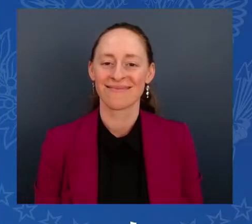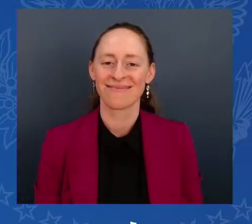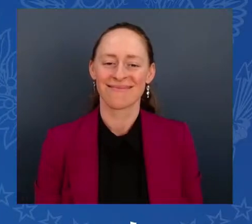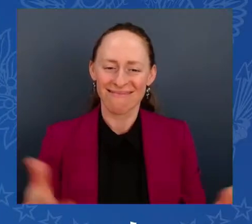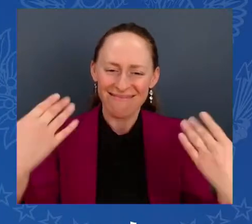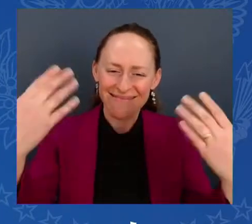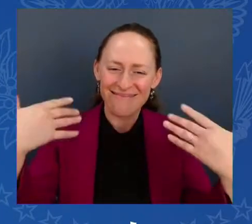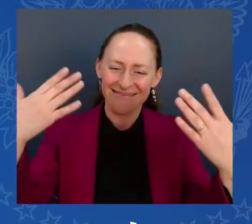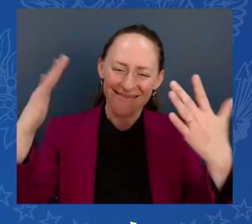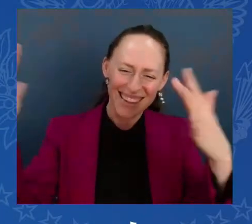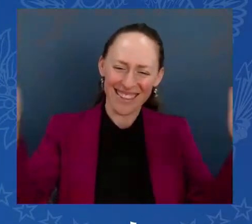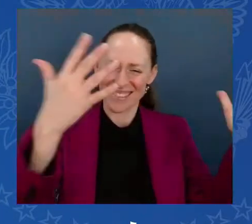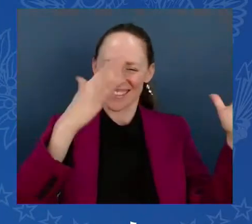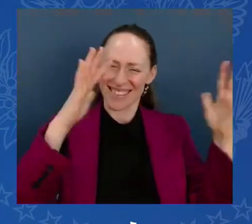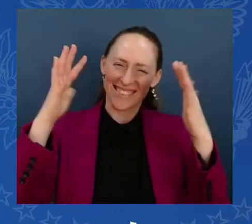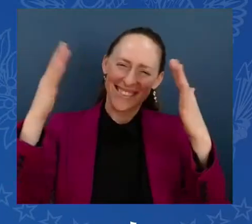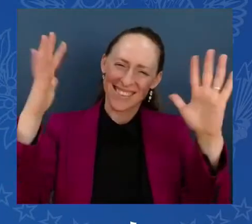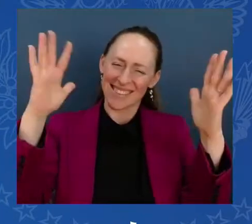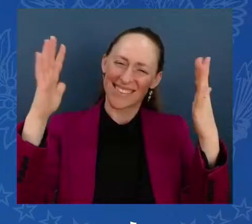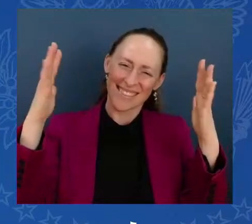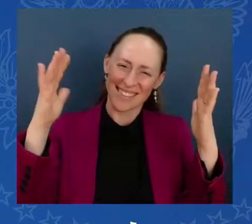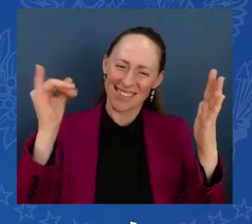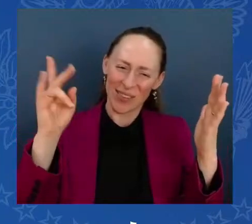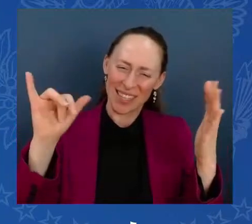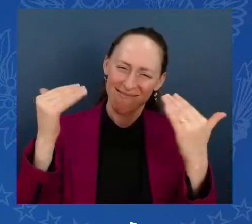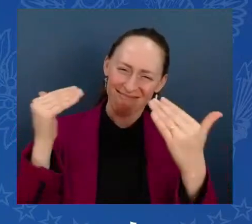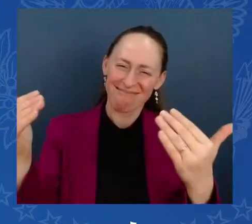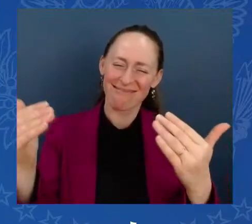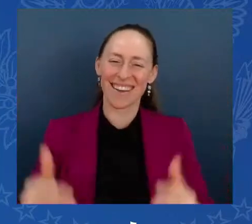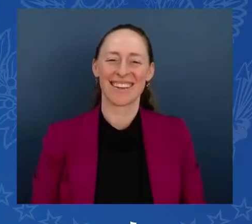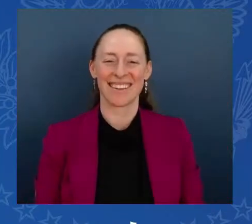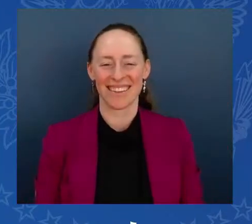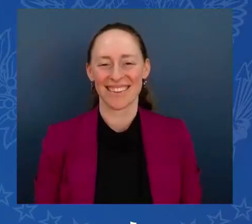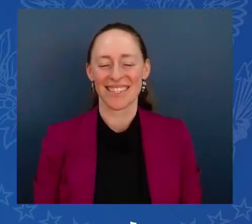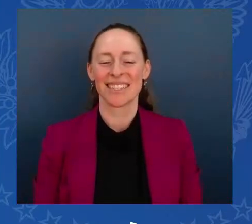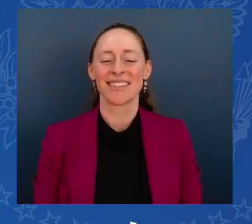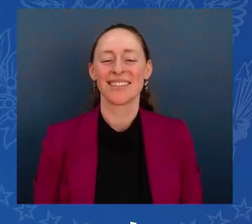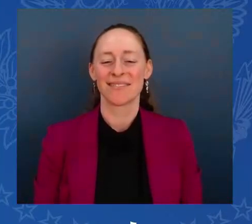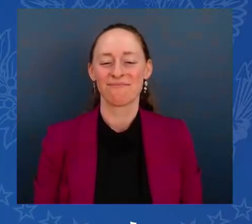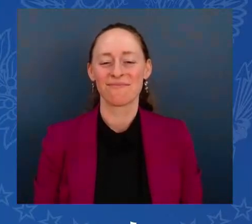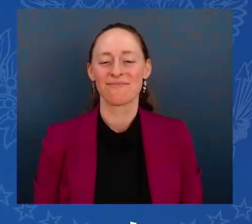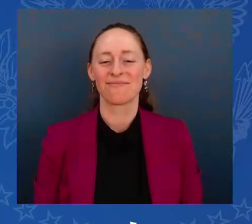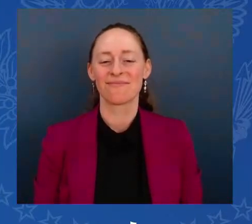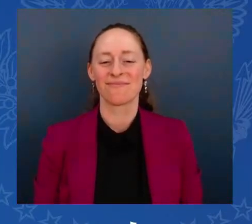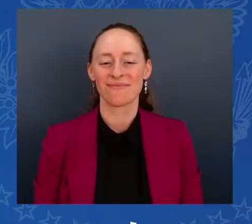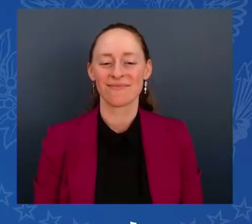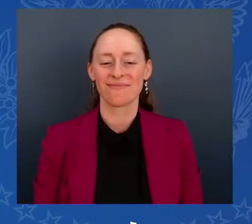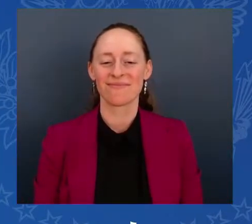Audience Member: We love you, Kamala! The Vice President: I love you back.